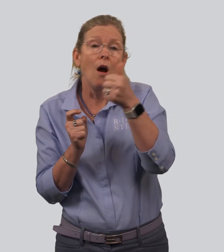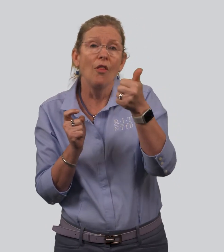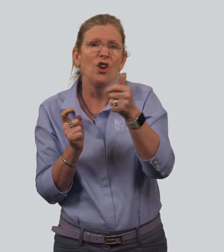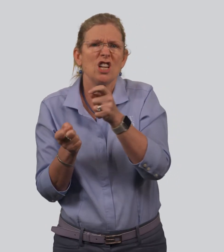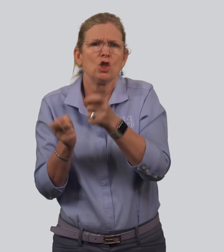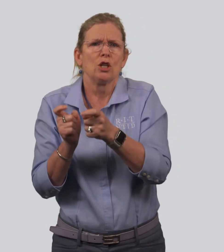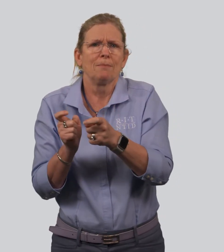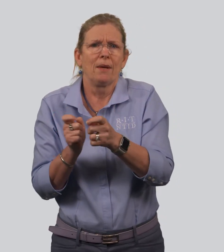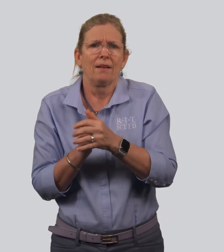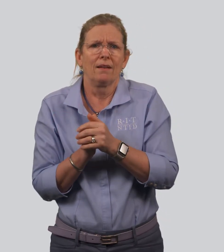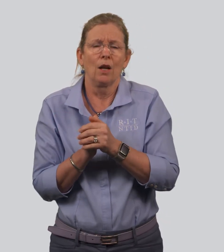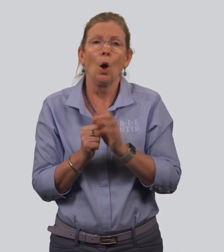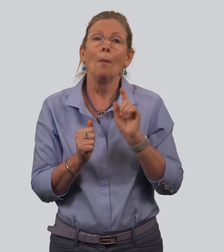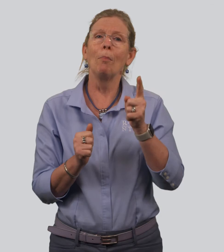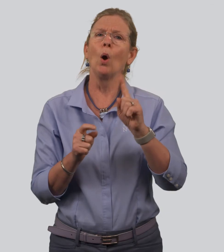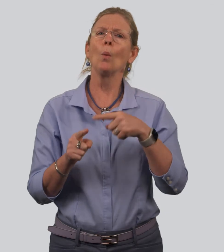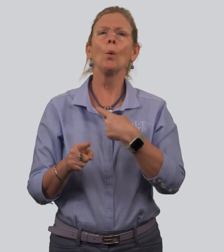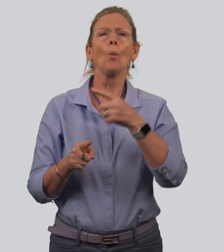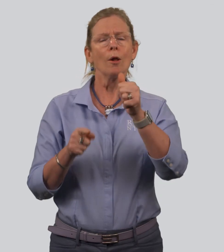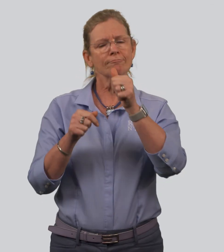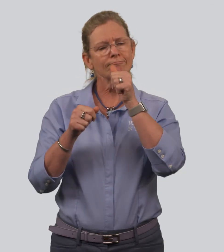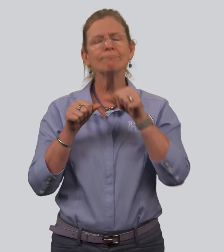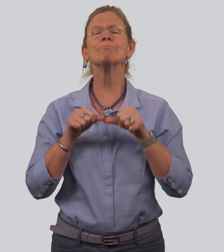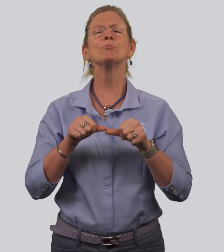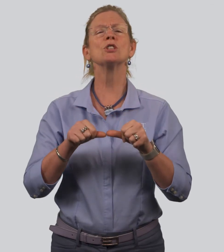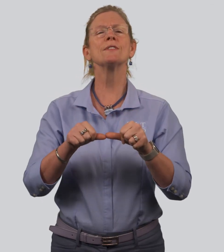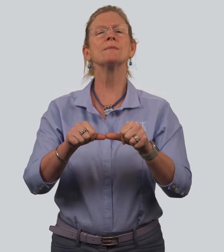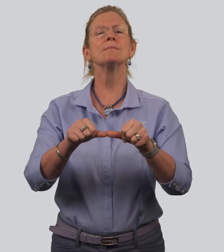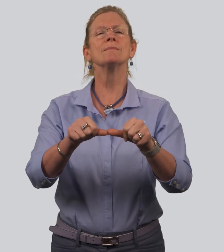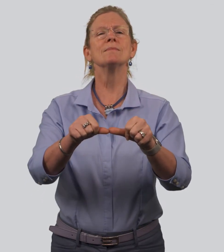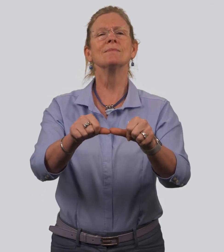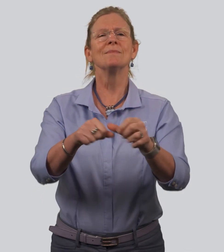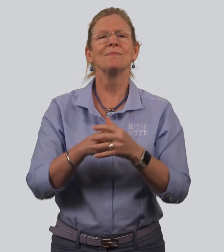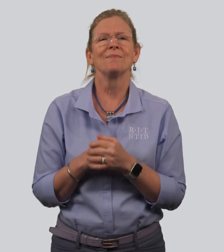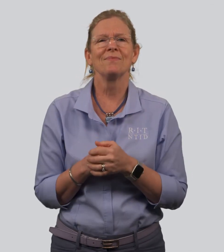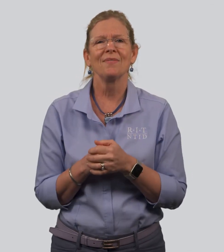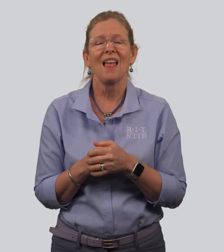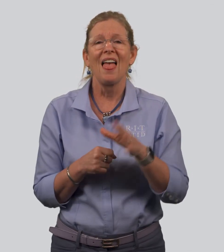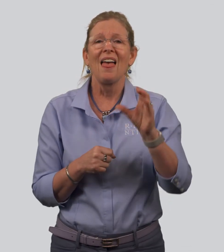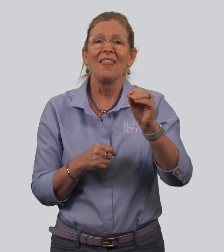or other adjustments. But we will persevere.